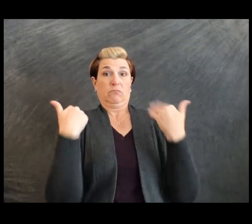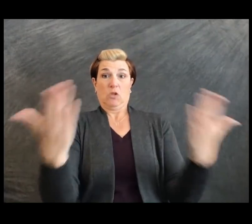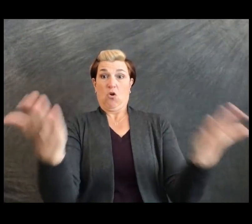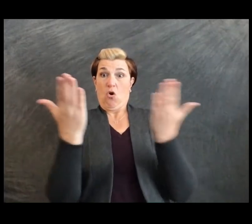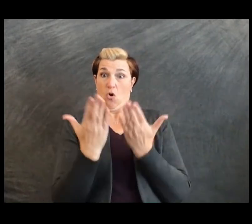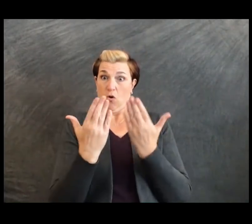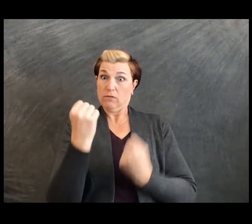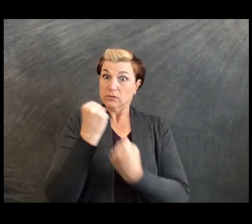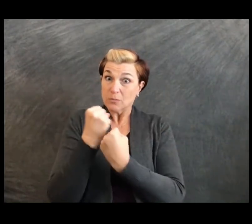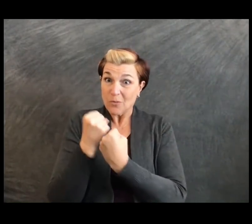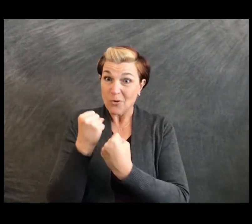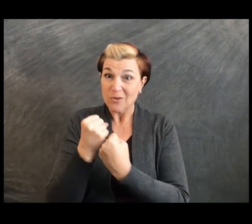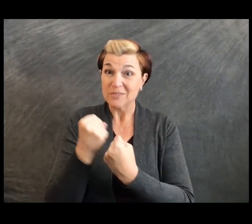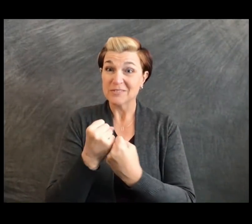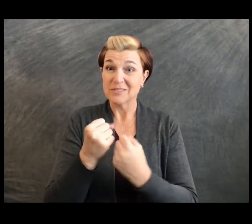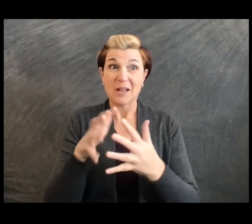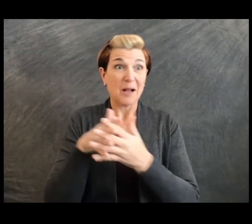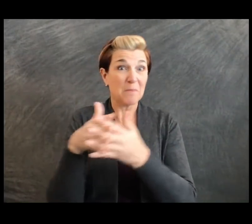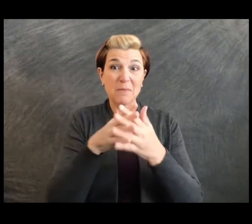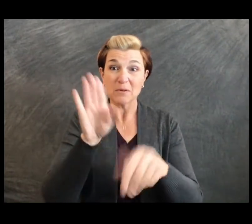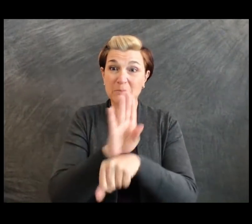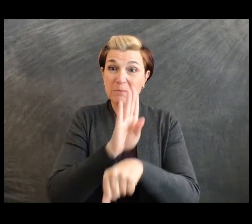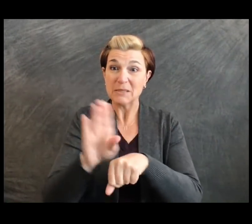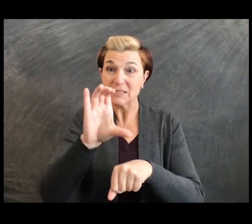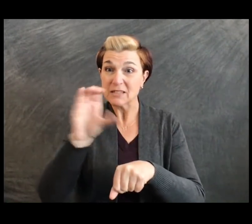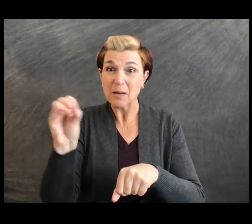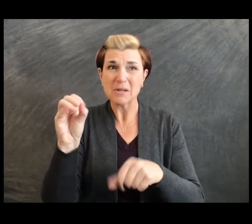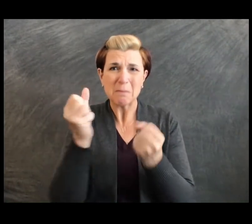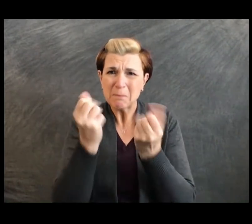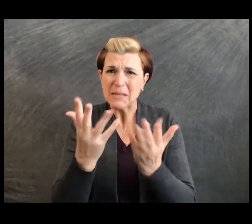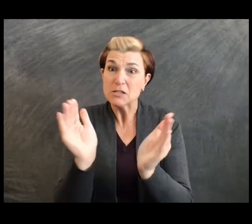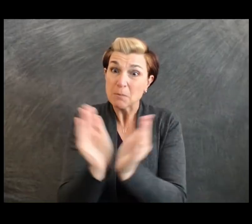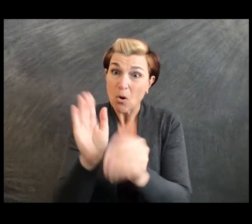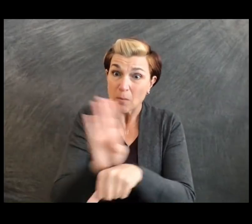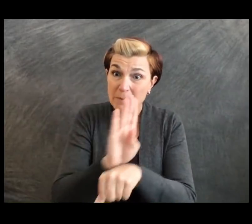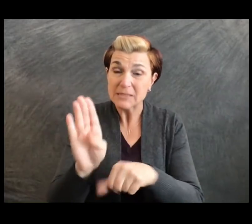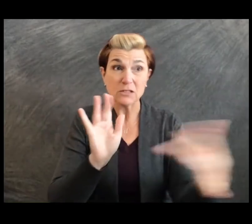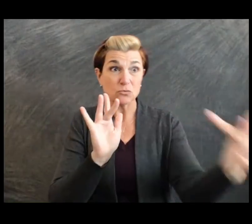yesterday to thousands of small businesses we spoke to manufacturers